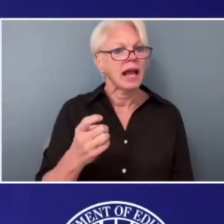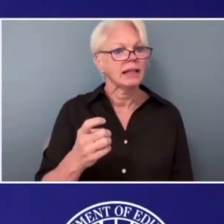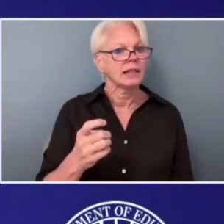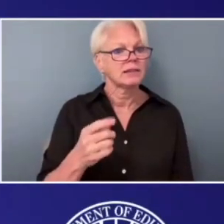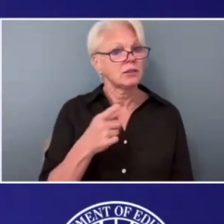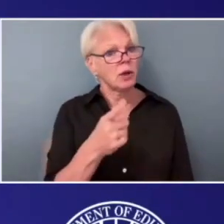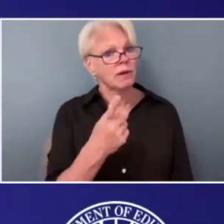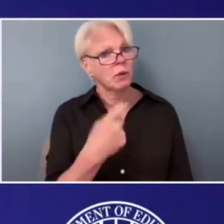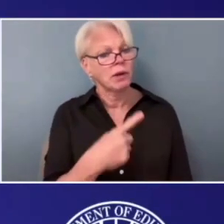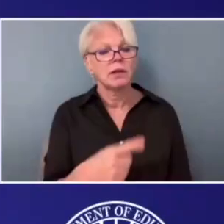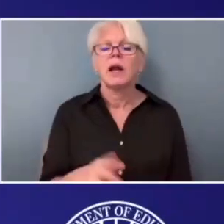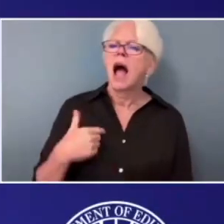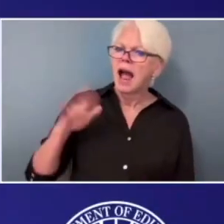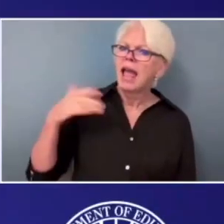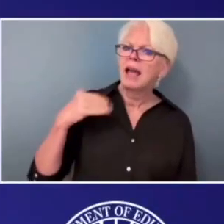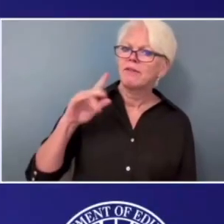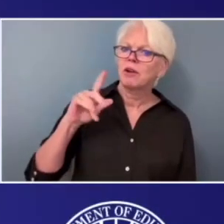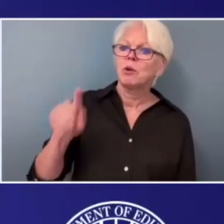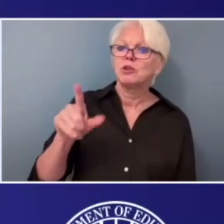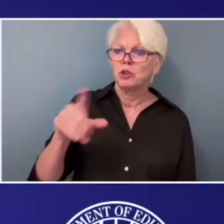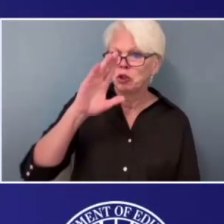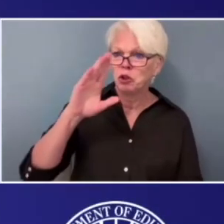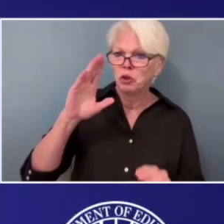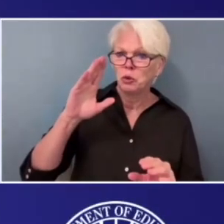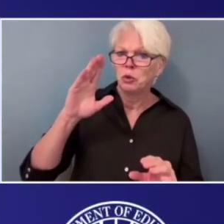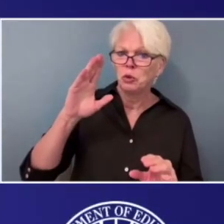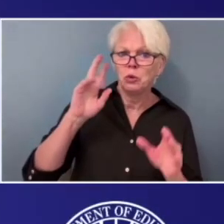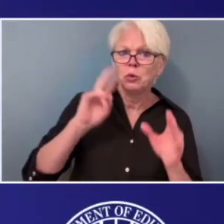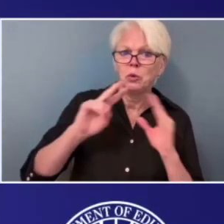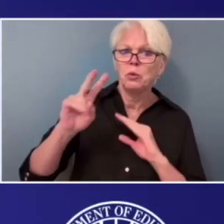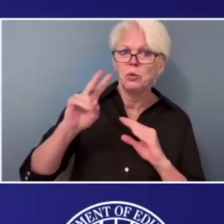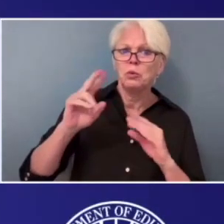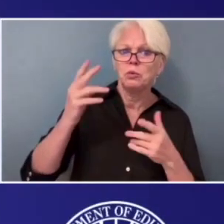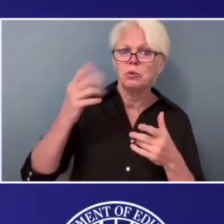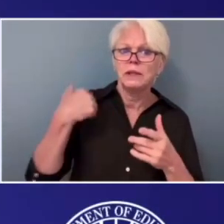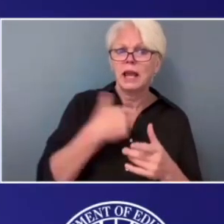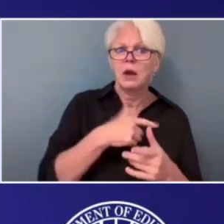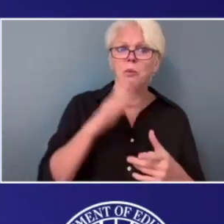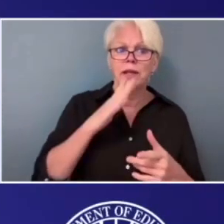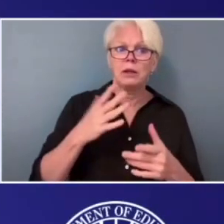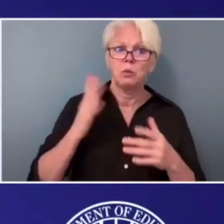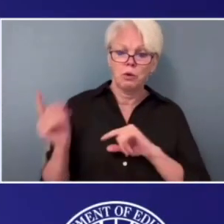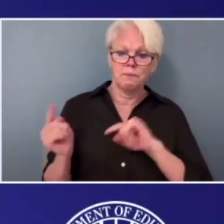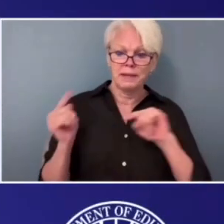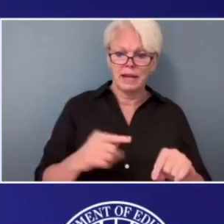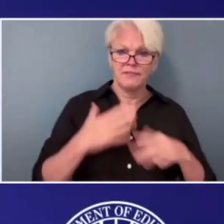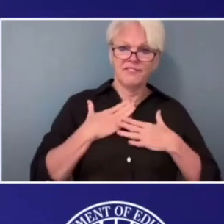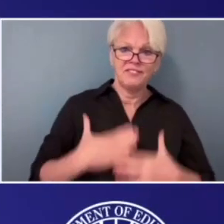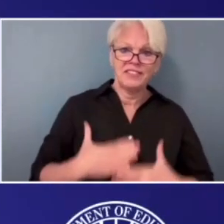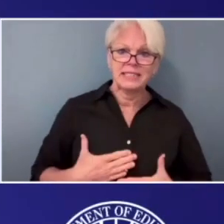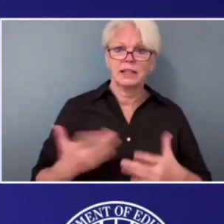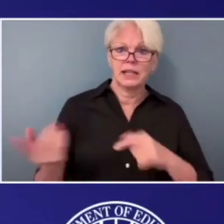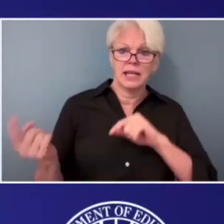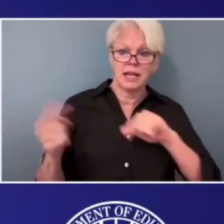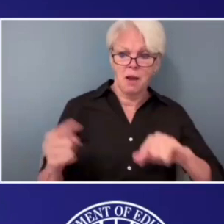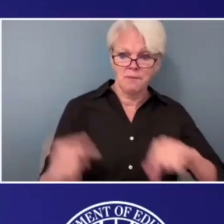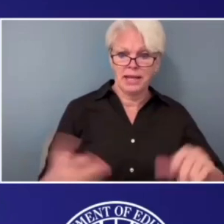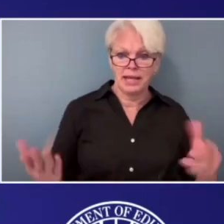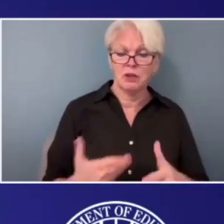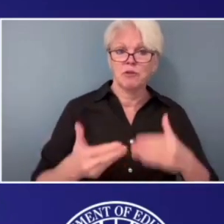I have a question. Do you anticipate that we will be physically coming into this building for the rest of the week? Yes, sir. Okay. Thank you.